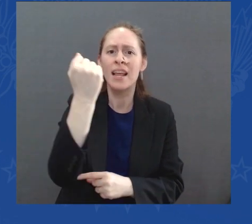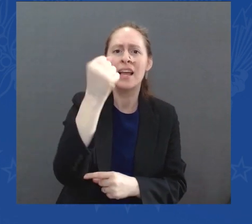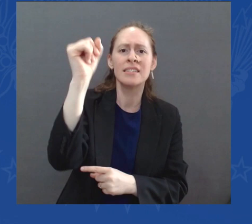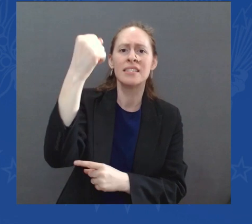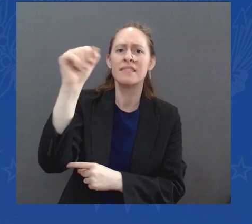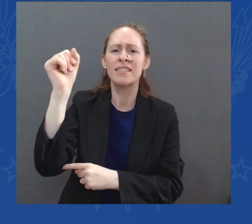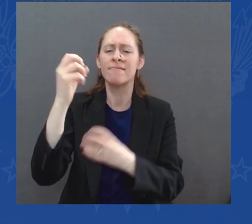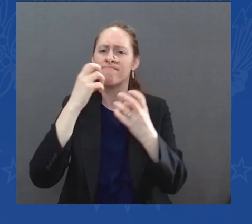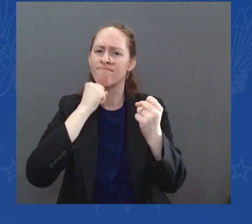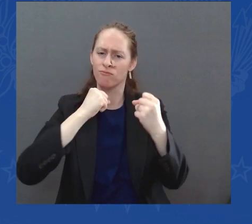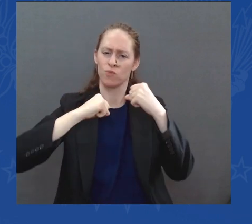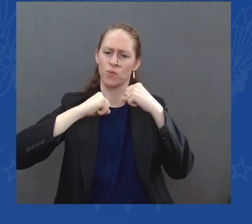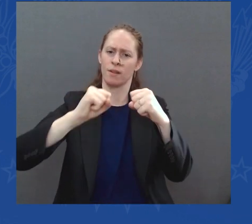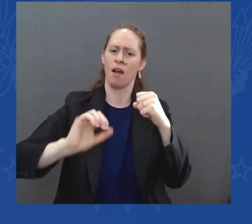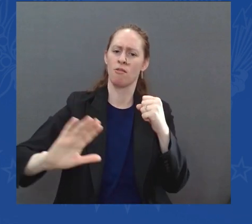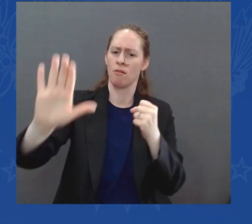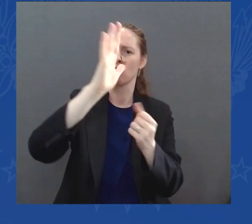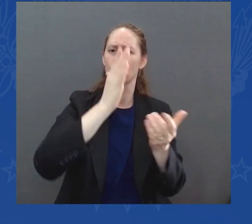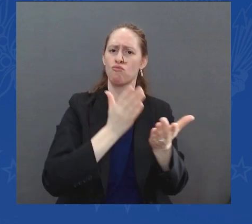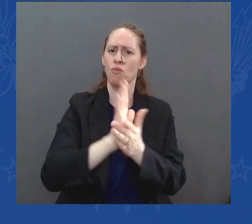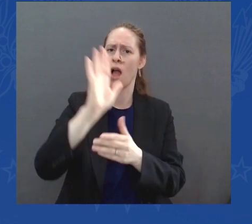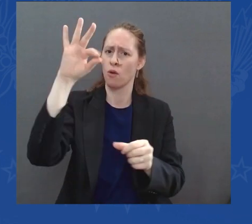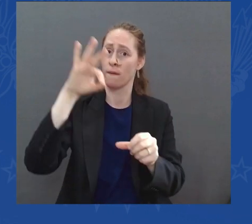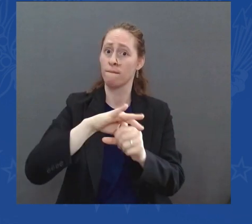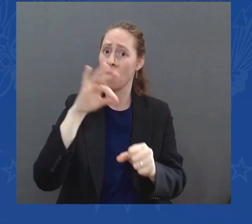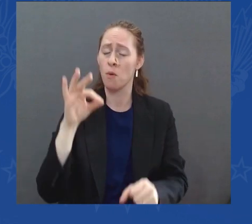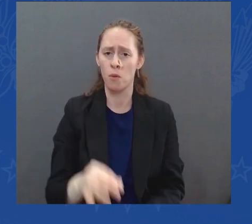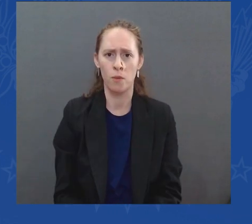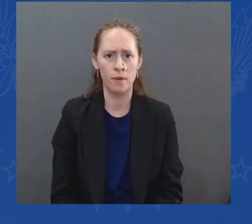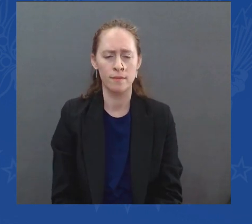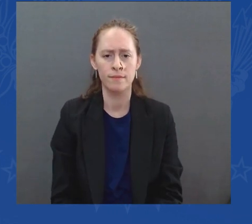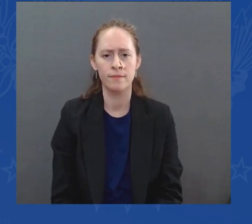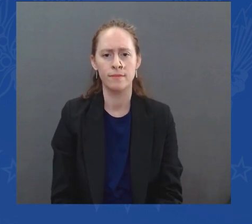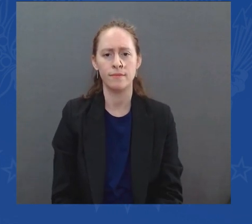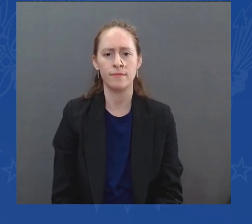So today, as we recognize them, as we recognize our history.